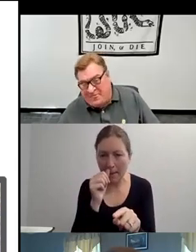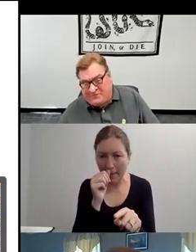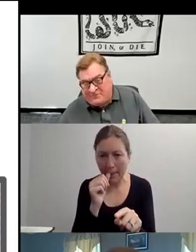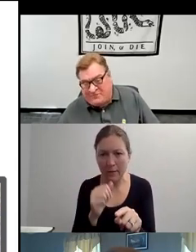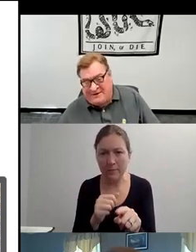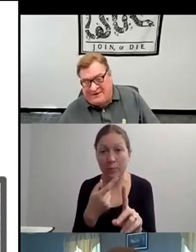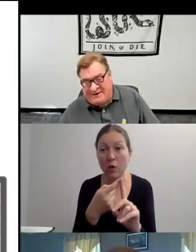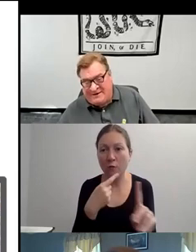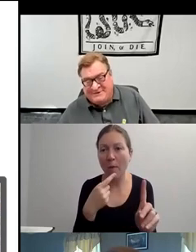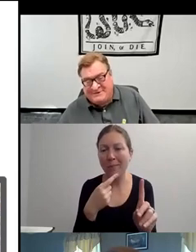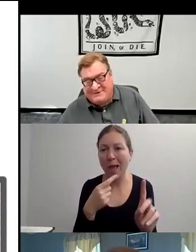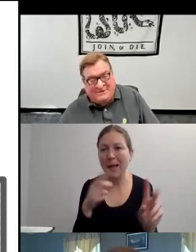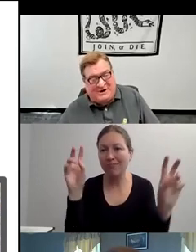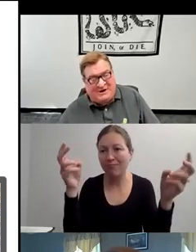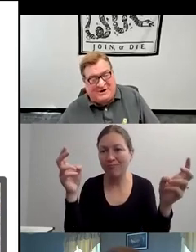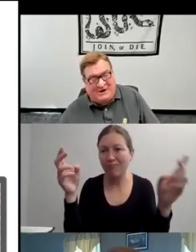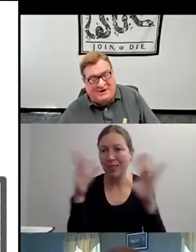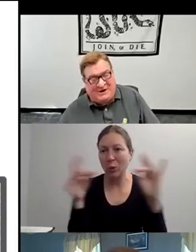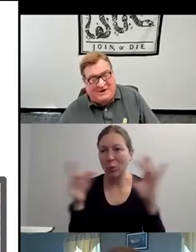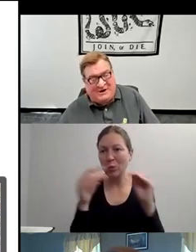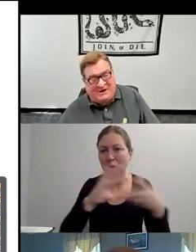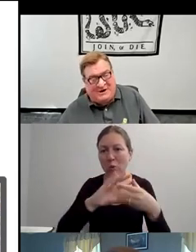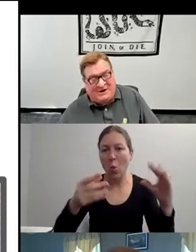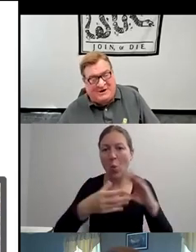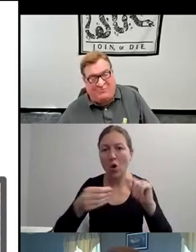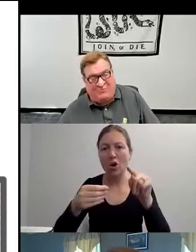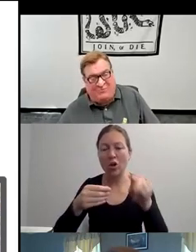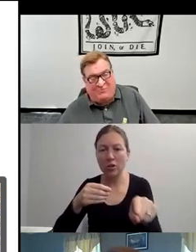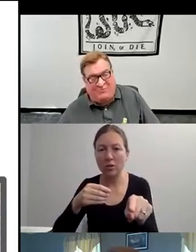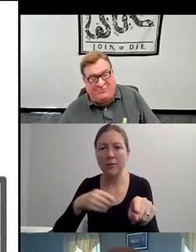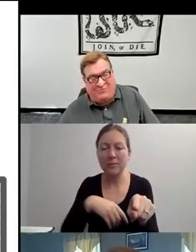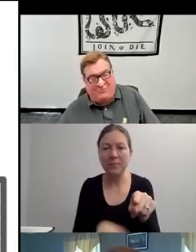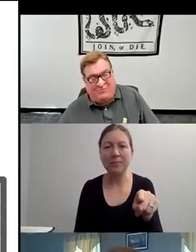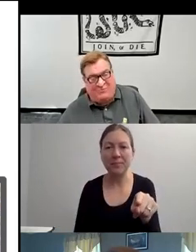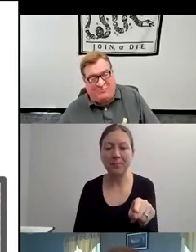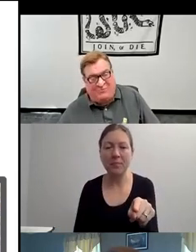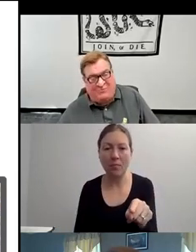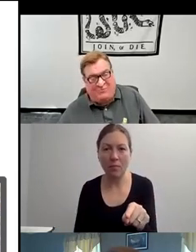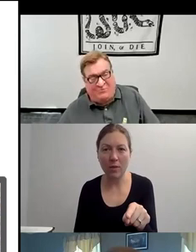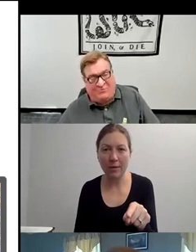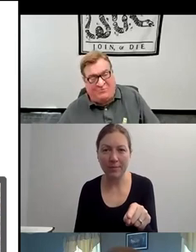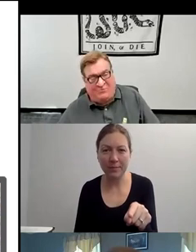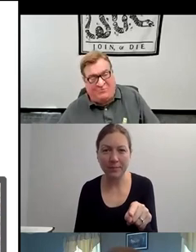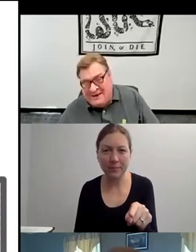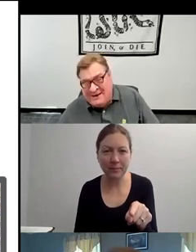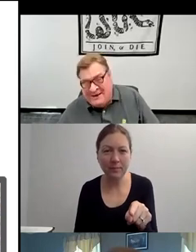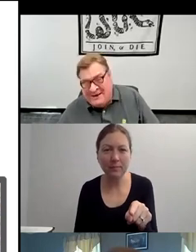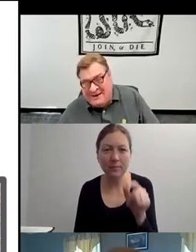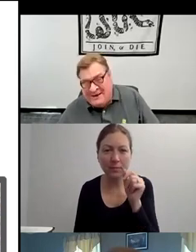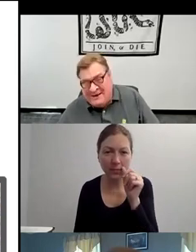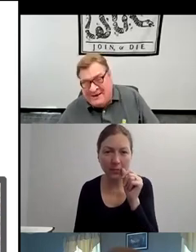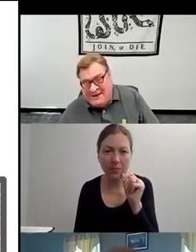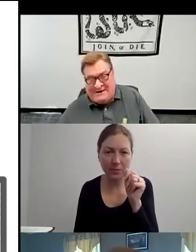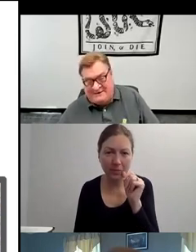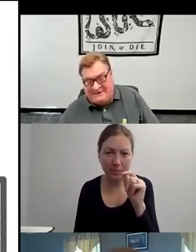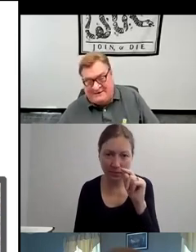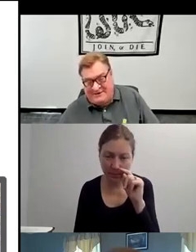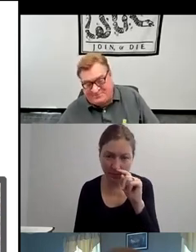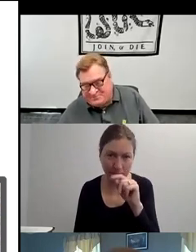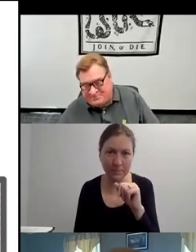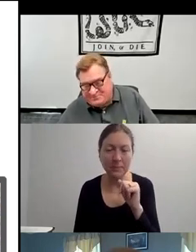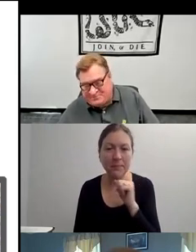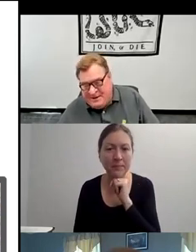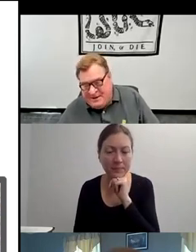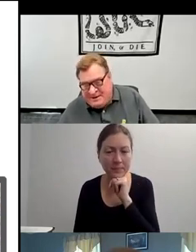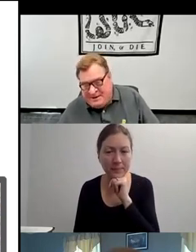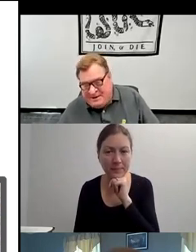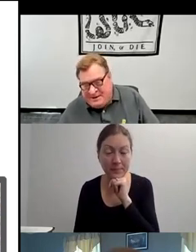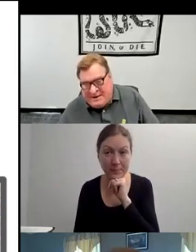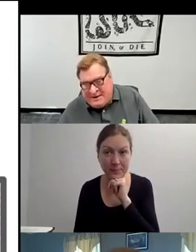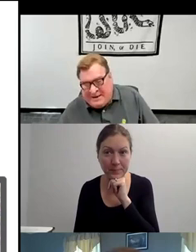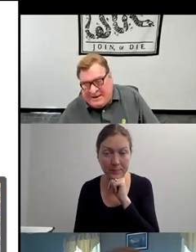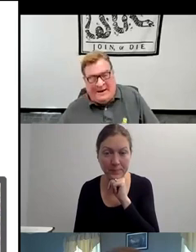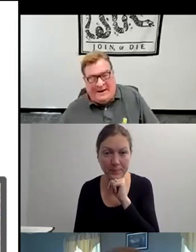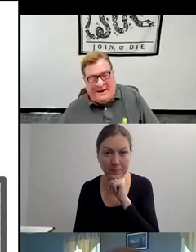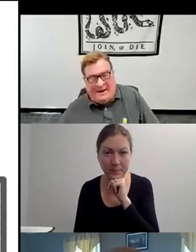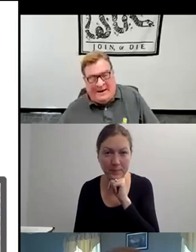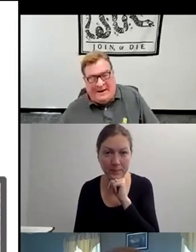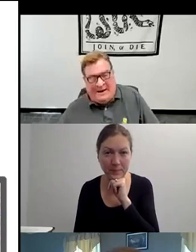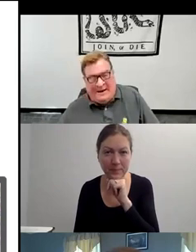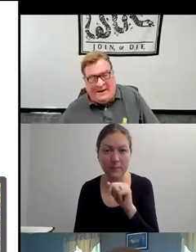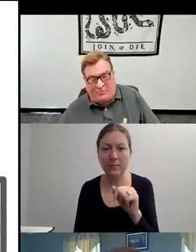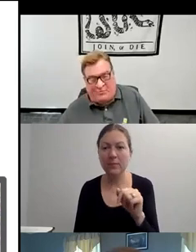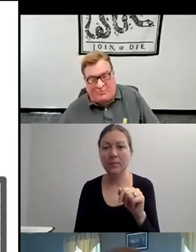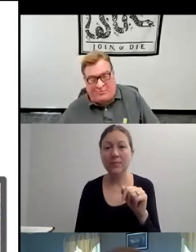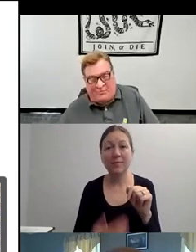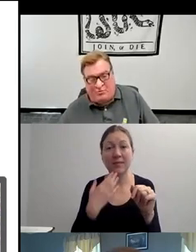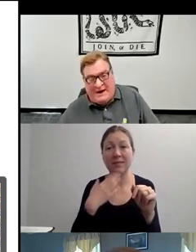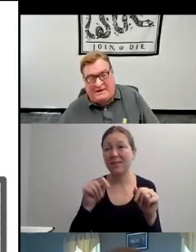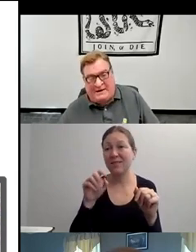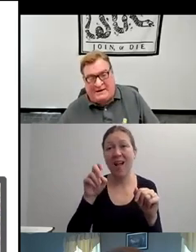"BECAUSE -- OKAY, BECAUSE I THINK THAT USING PEOPLE HAS SOURCES OF INSPIRATION OR POSITIVITY